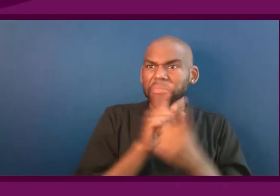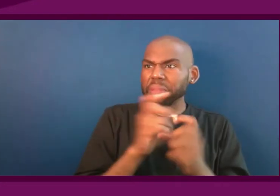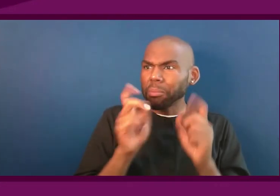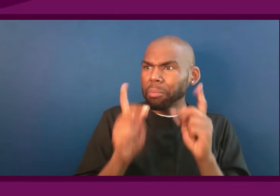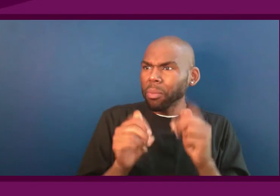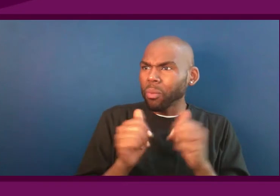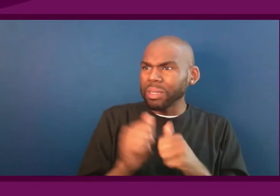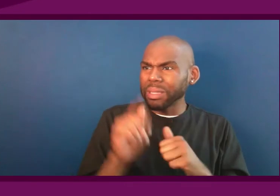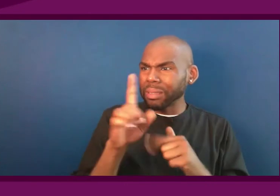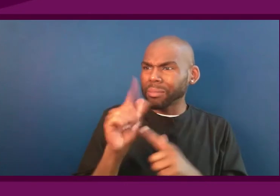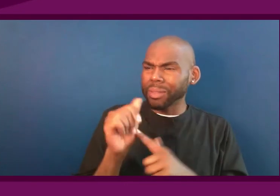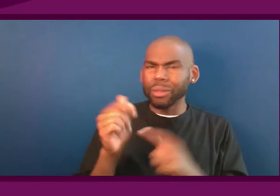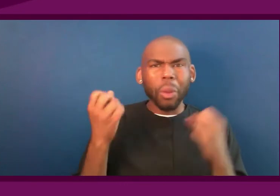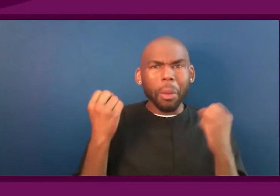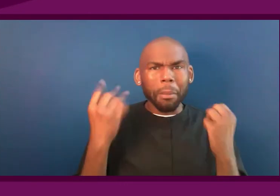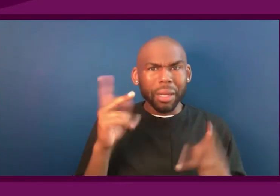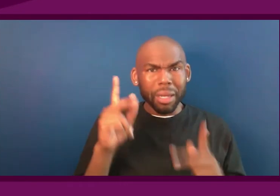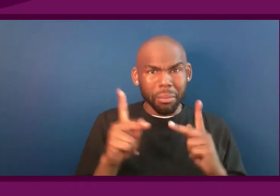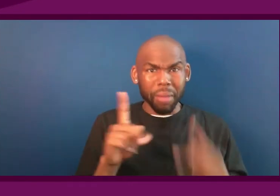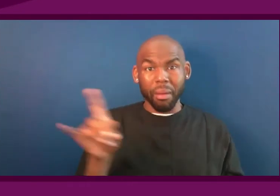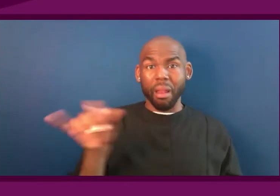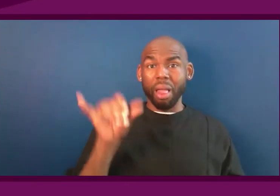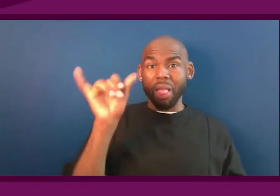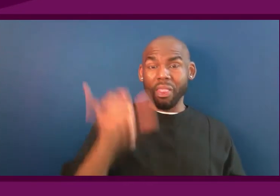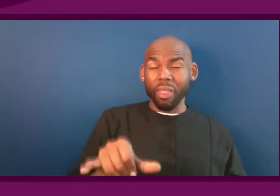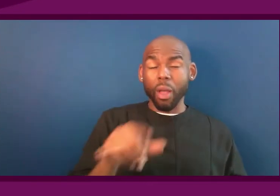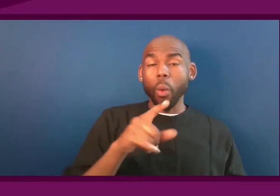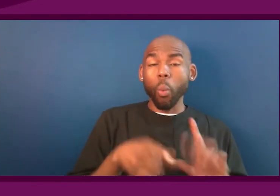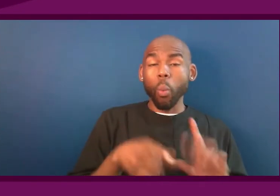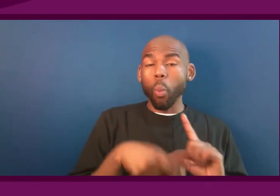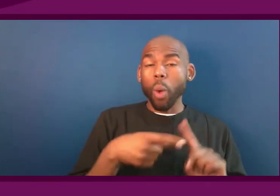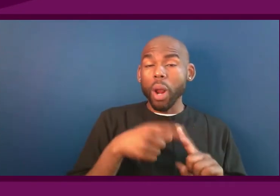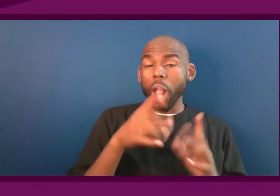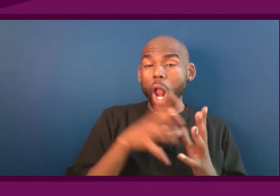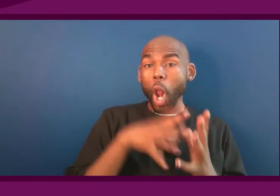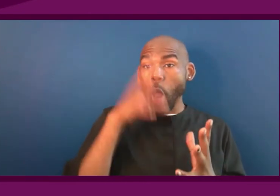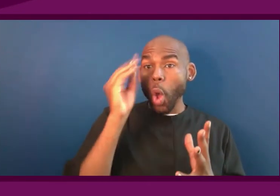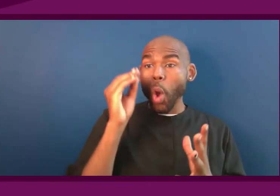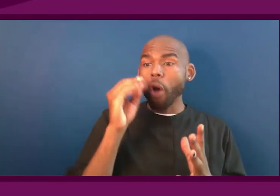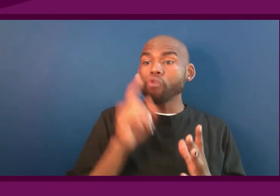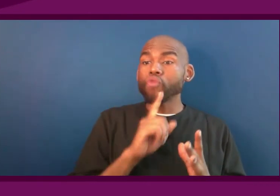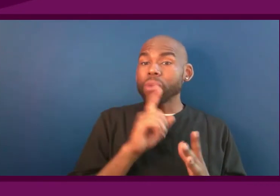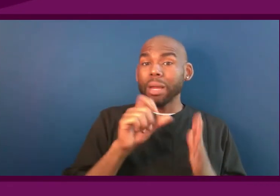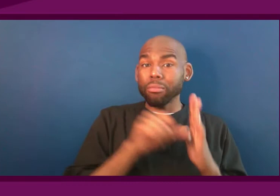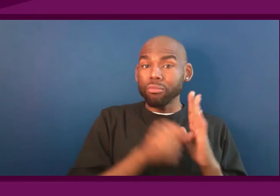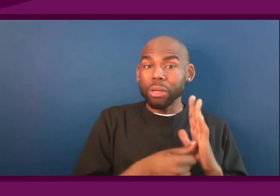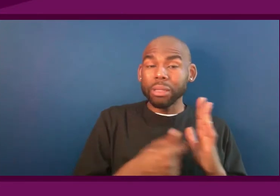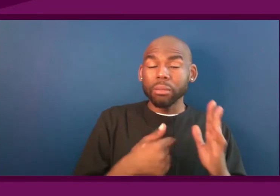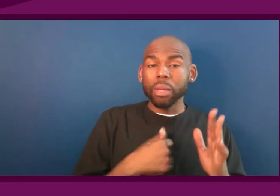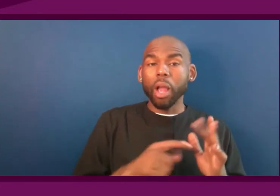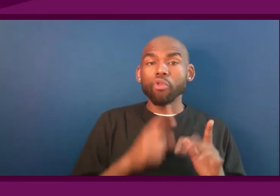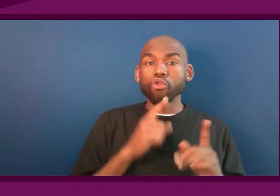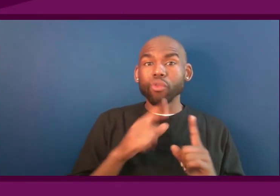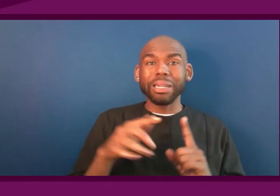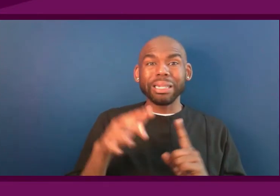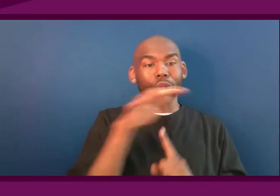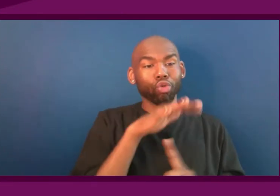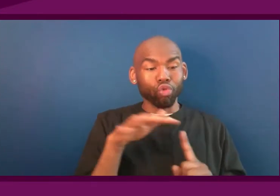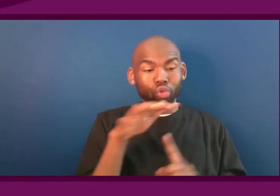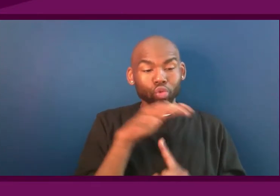who's perfect? Nobody's perfect. And so, but I was in the banking industry and I was at an executive